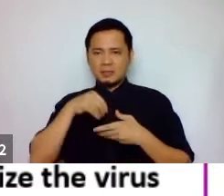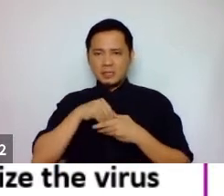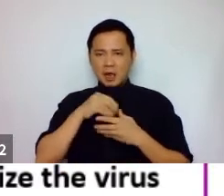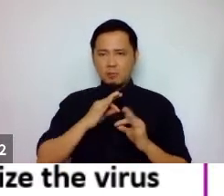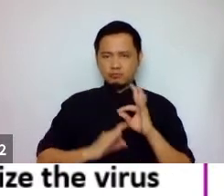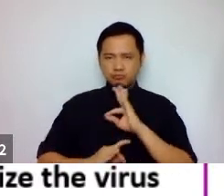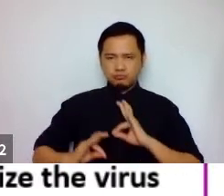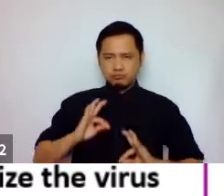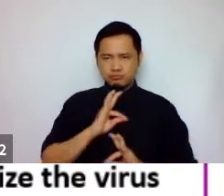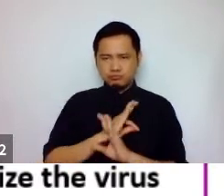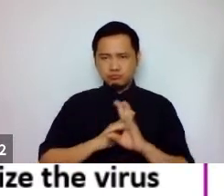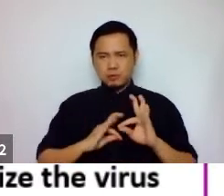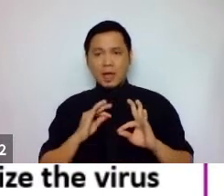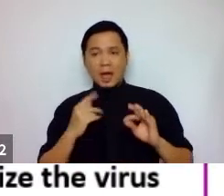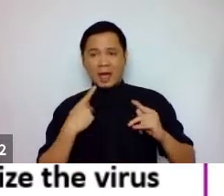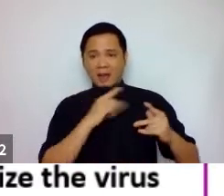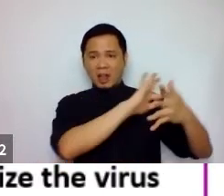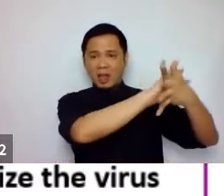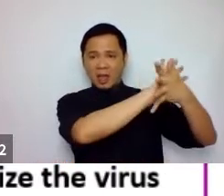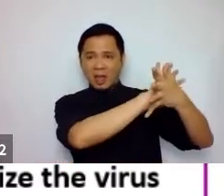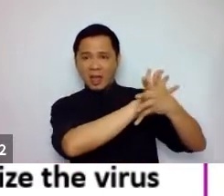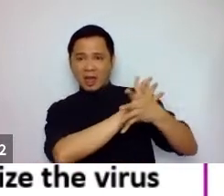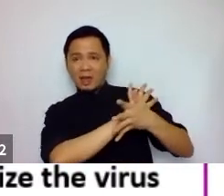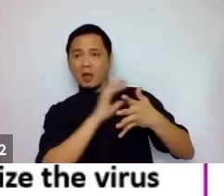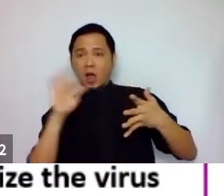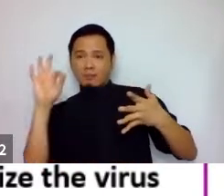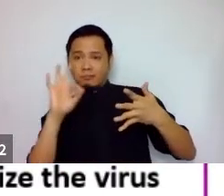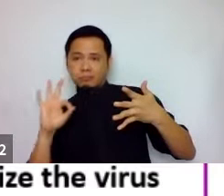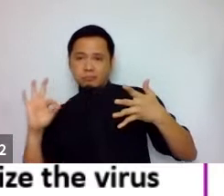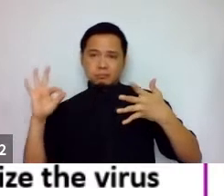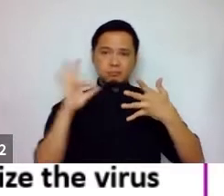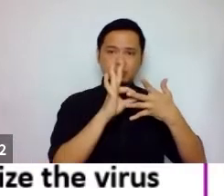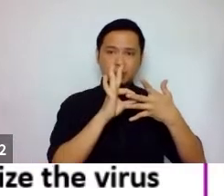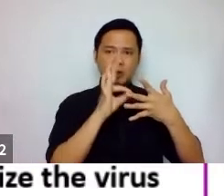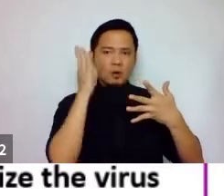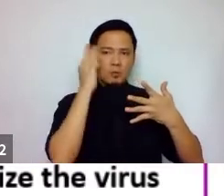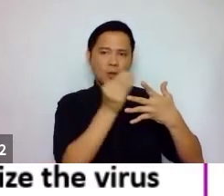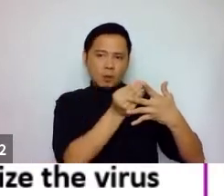It would neutralize, attach to the virus and inhibit the virus.